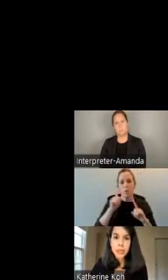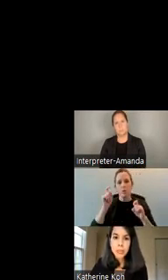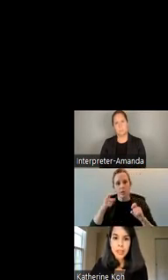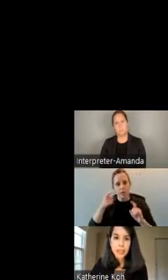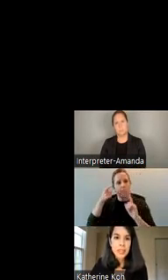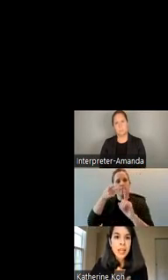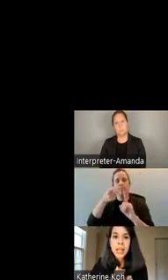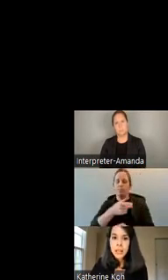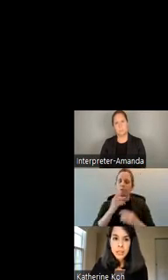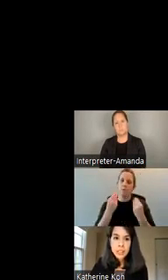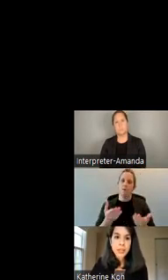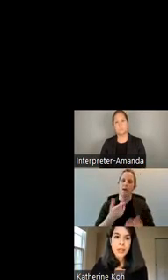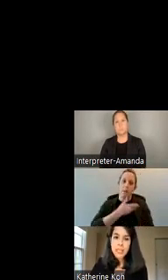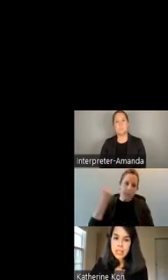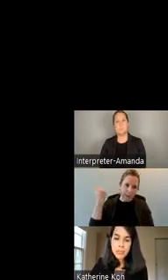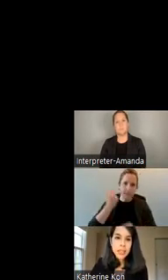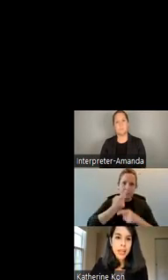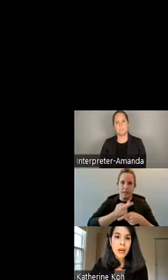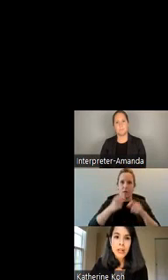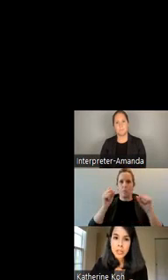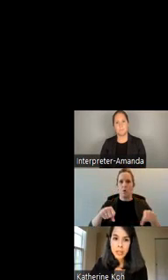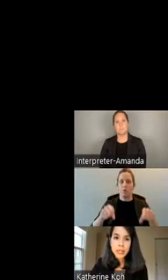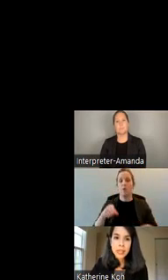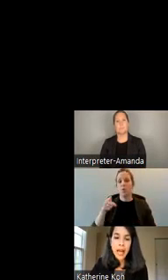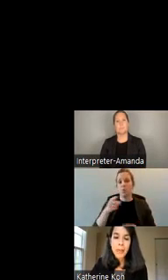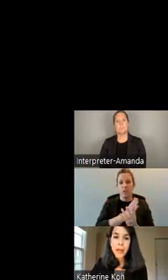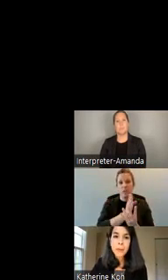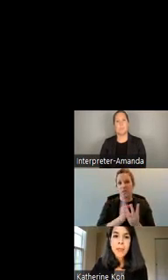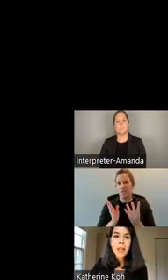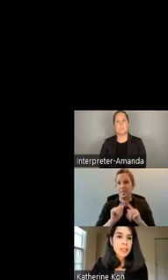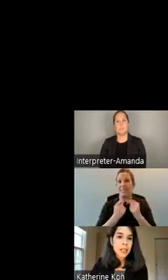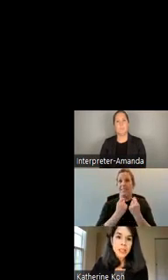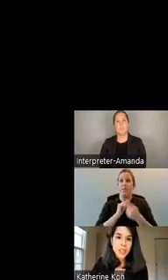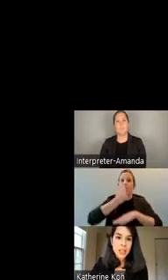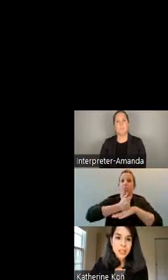truly believe this interdisciplinary team-based care is critical to that model studies suggest